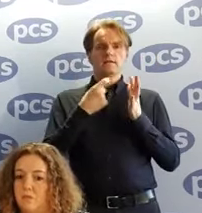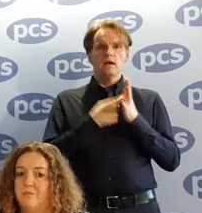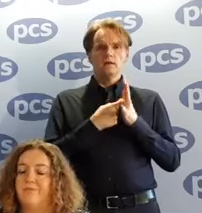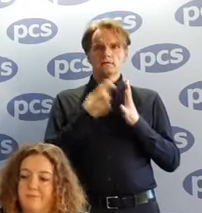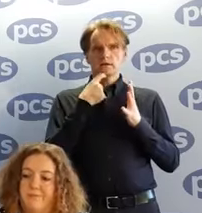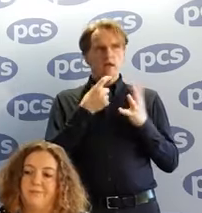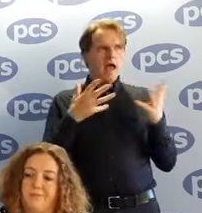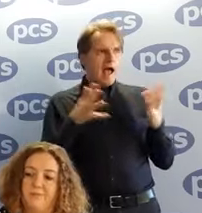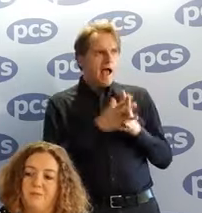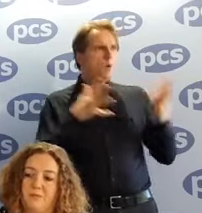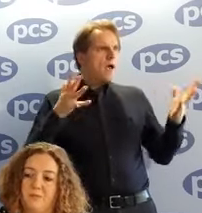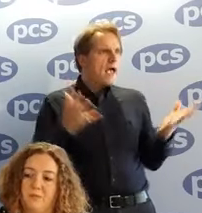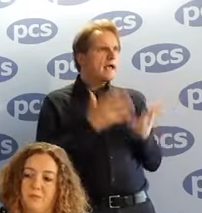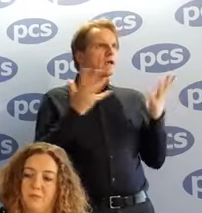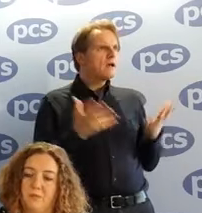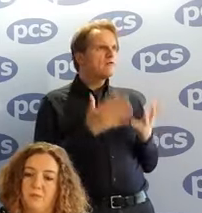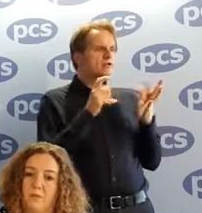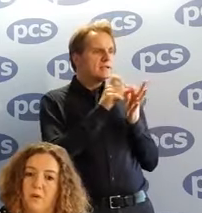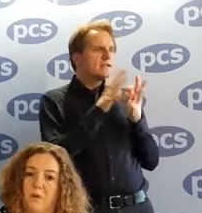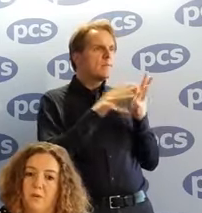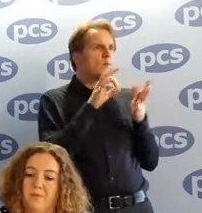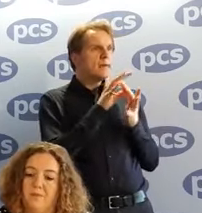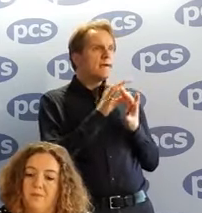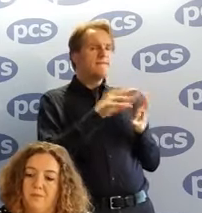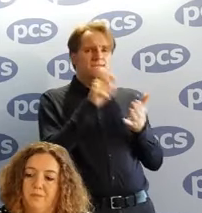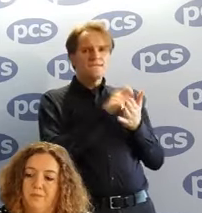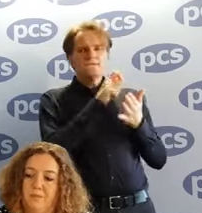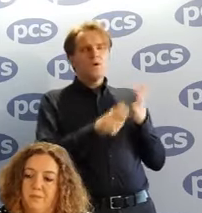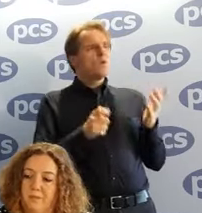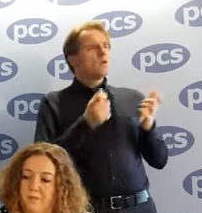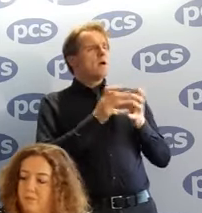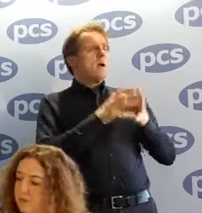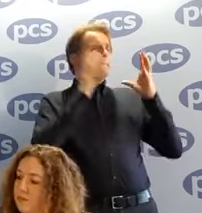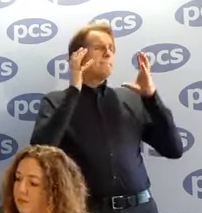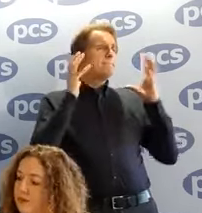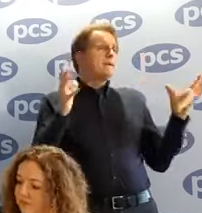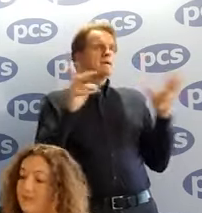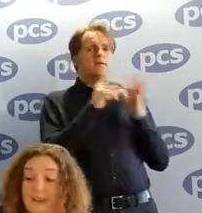DWP it's such a big department with so many workplaces so maybe Fran you'd like